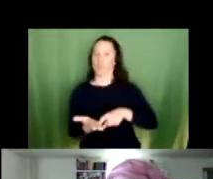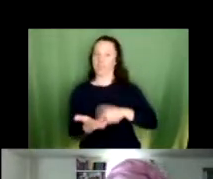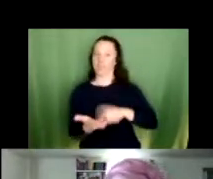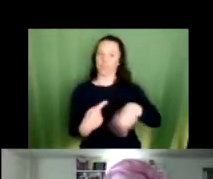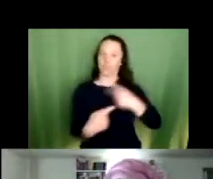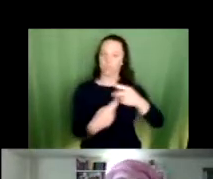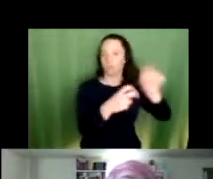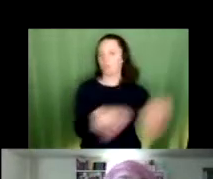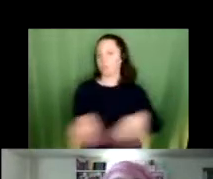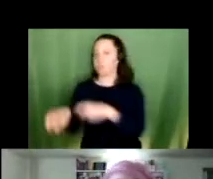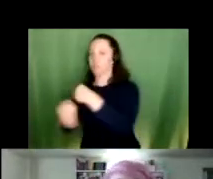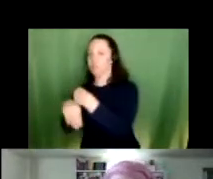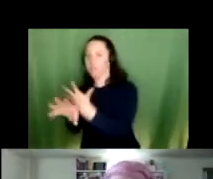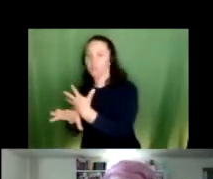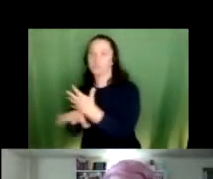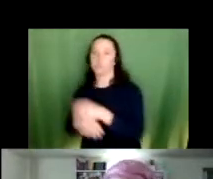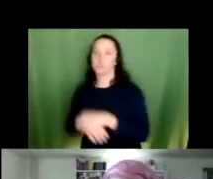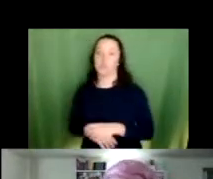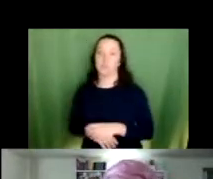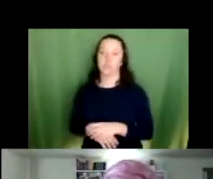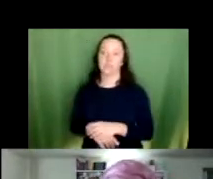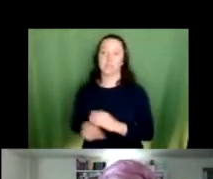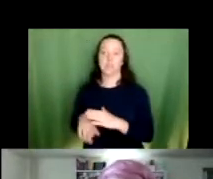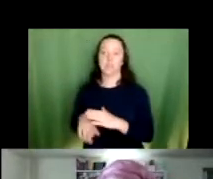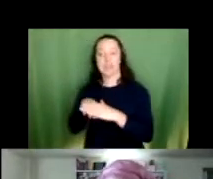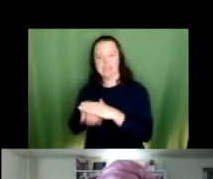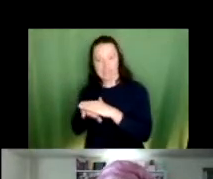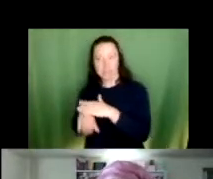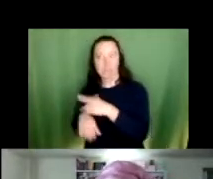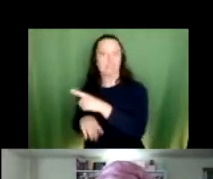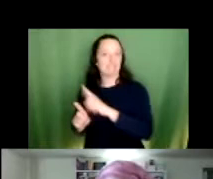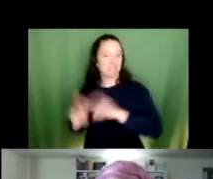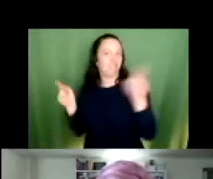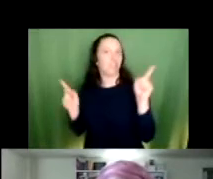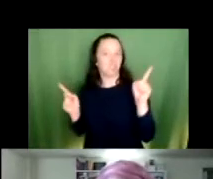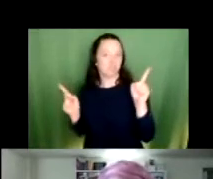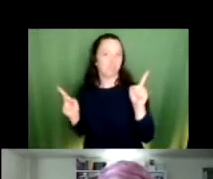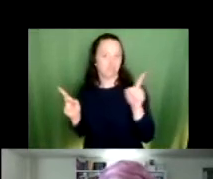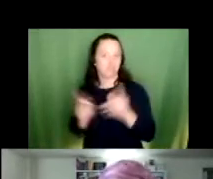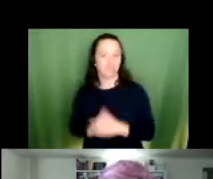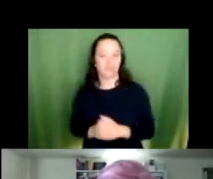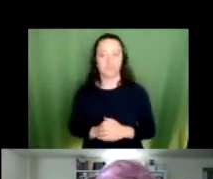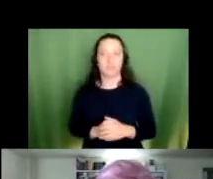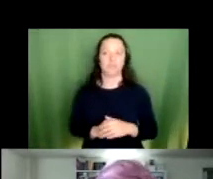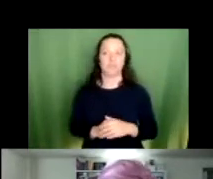was that accessibility looks different online. At first some meetings did not have chat. The